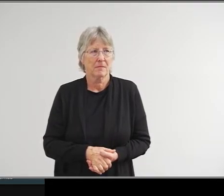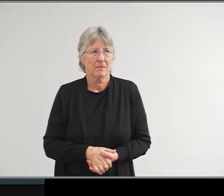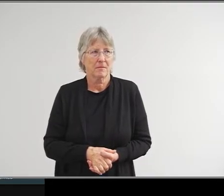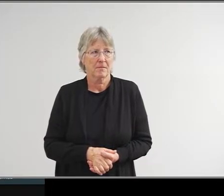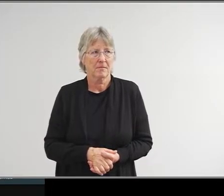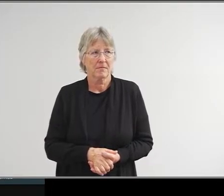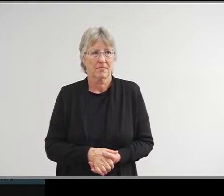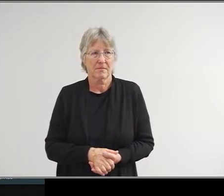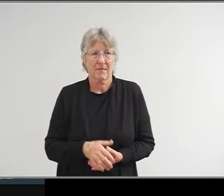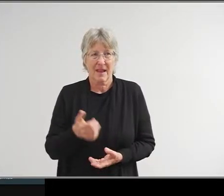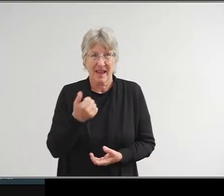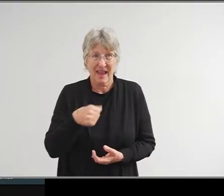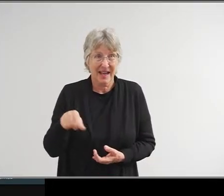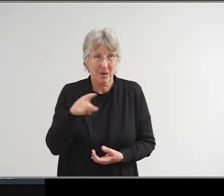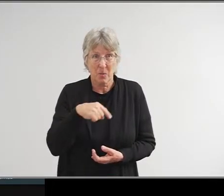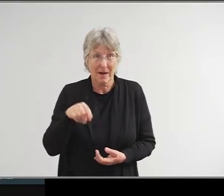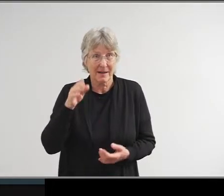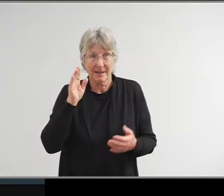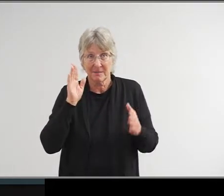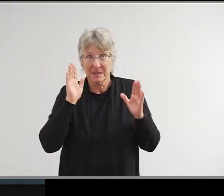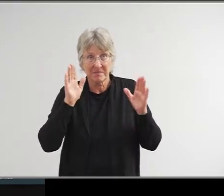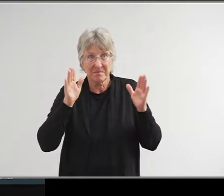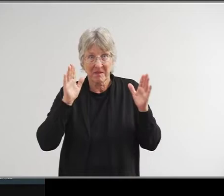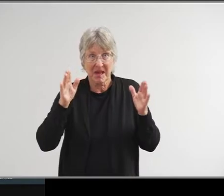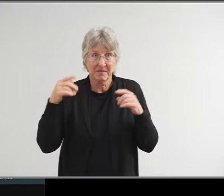if anyone's been paying attention that sadly,